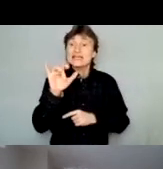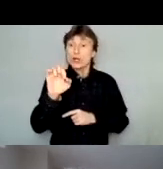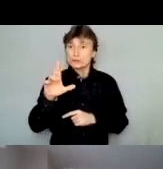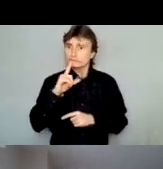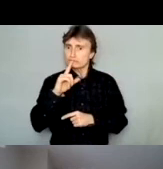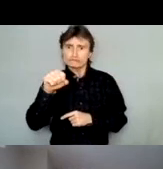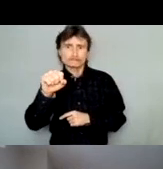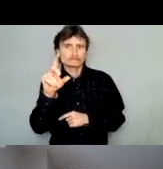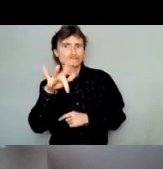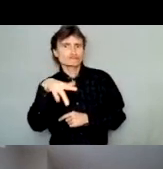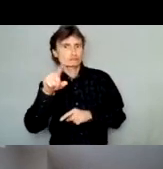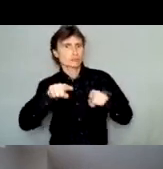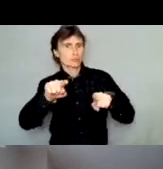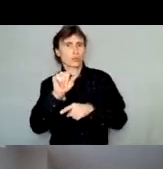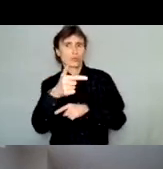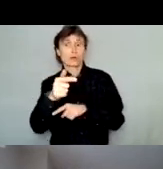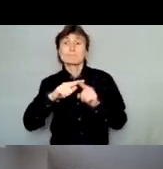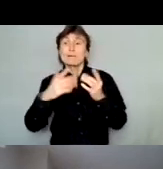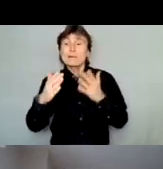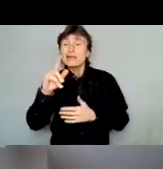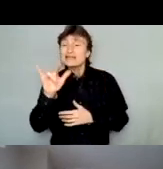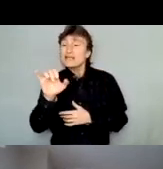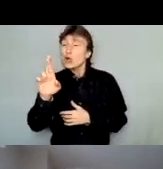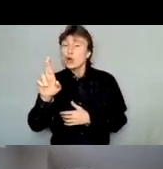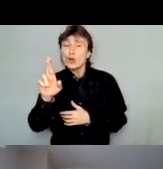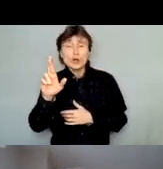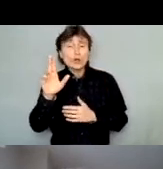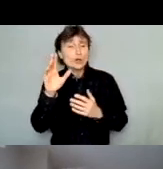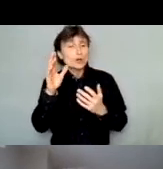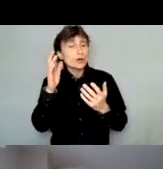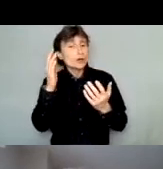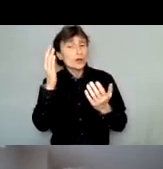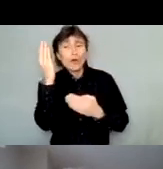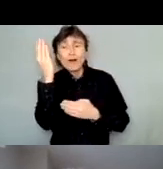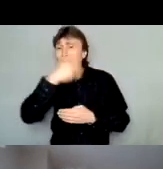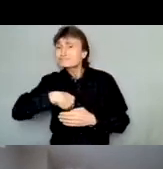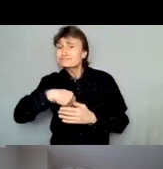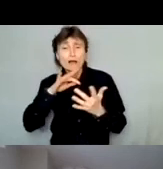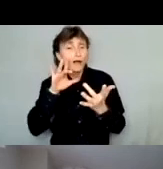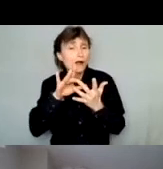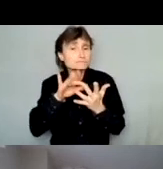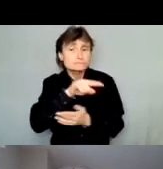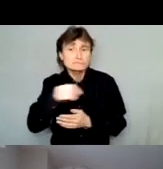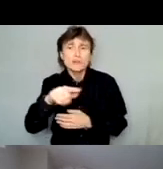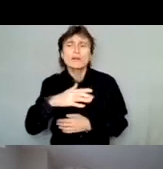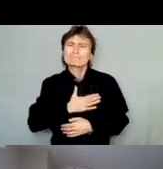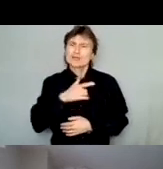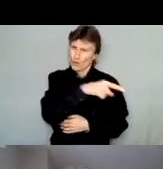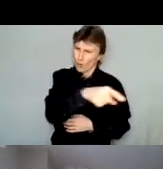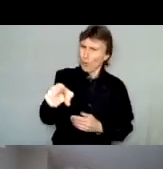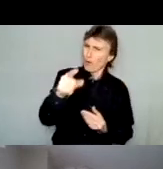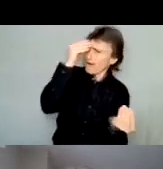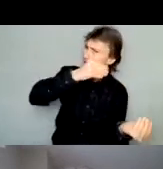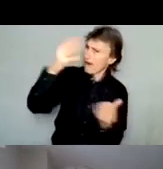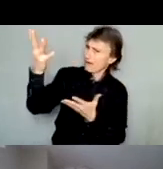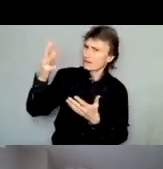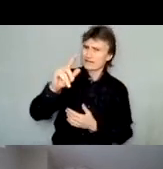If Taylor missed you, for some reason, please let Taylor know and, and she can certainly